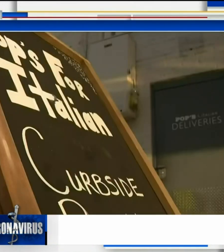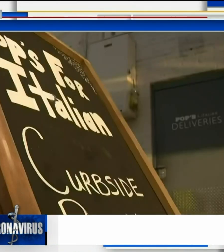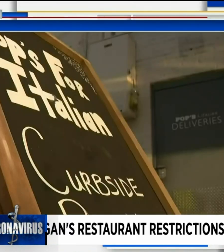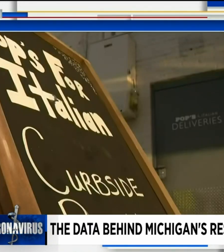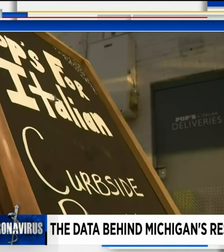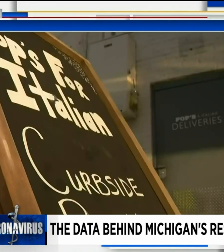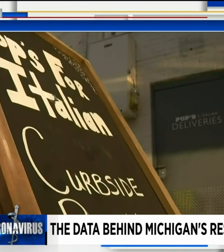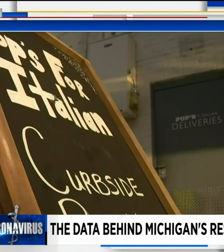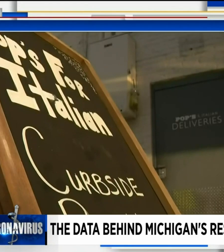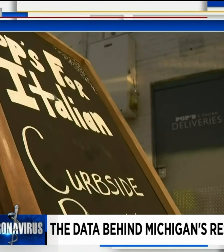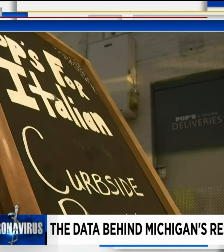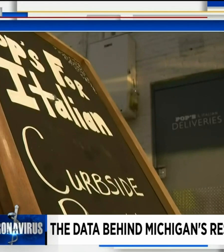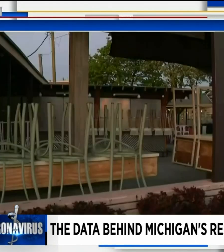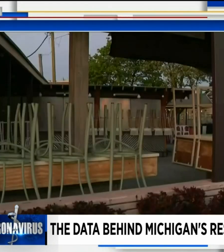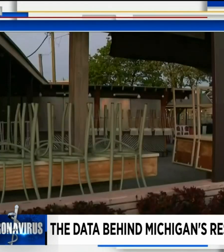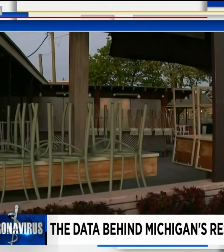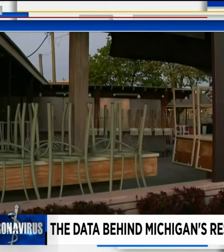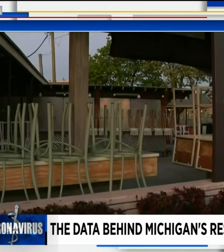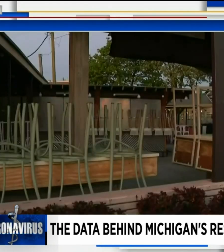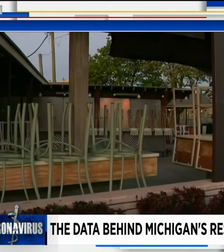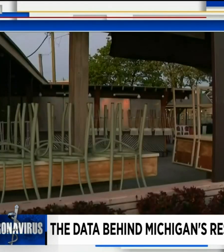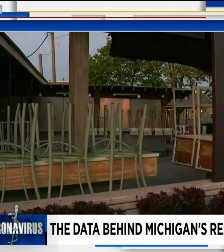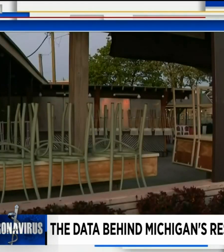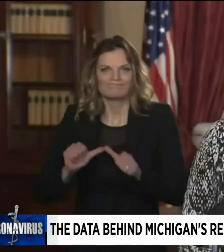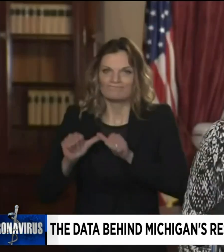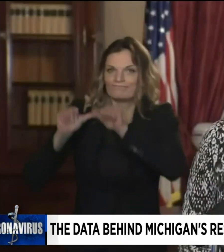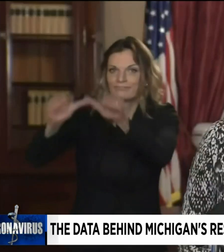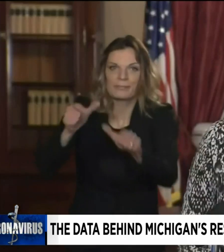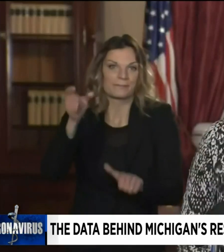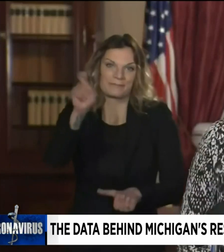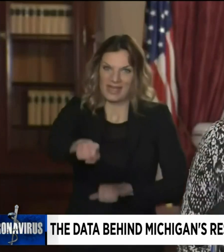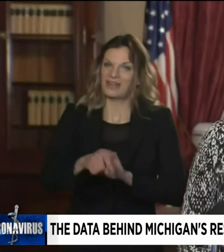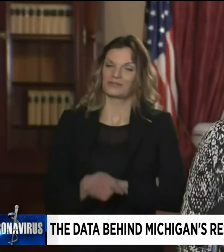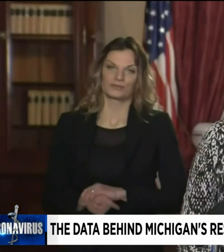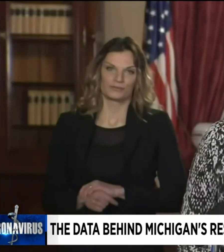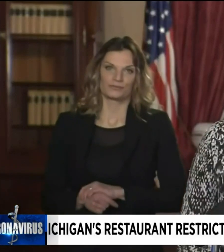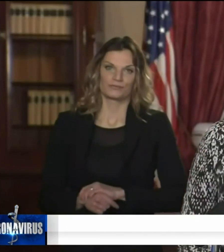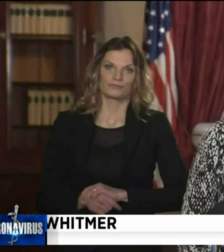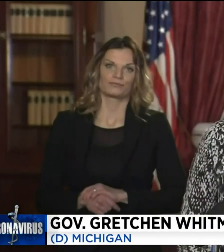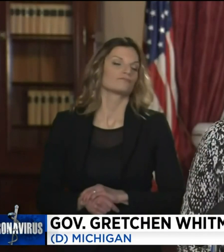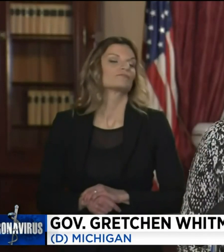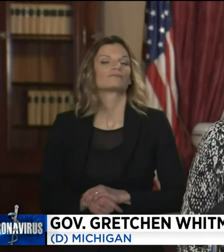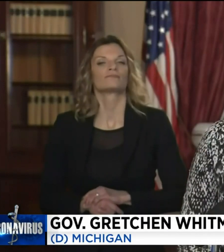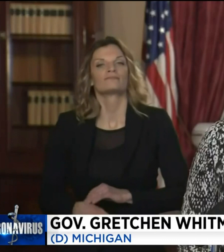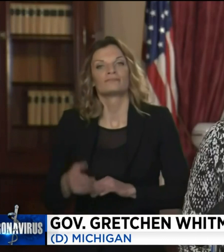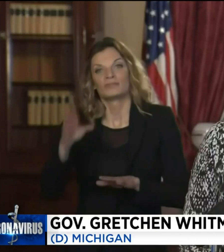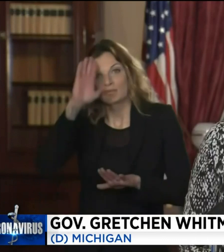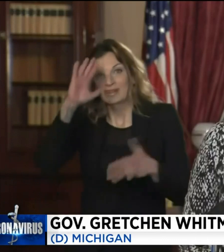HEALTH DIRECTOR SAID YESTERDAY THAT THE 12 DAY EXTENSION PROBABLY IS NOT GOING TO BE ENOUGH.